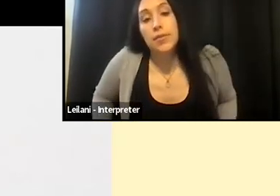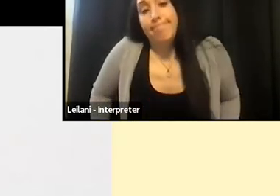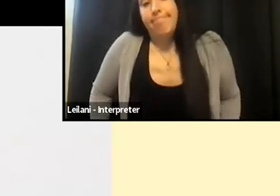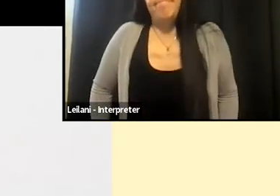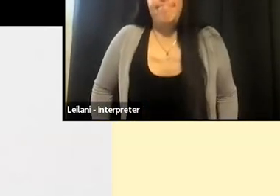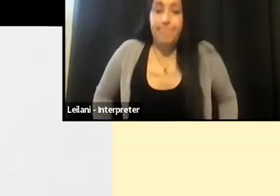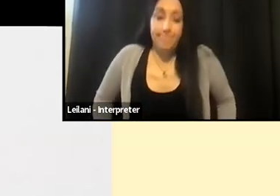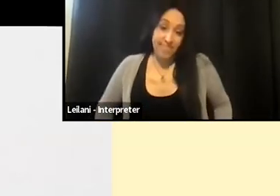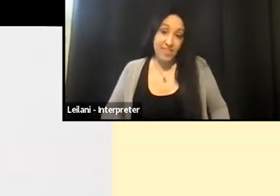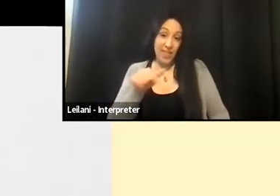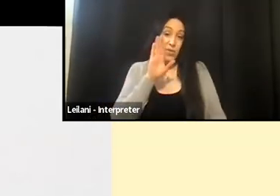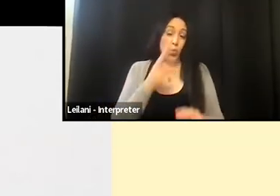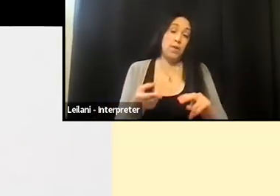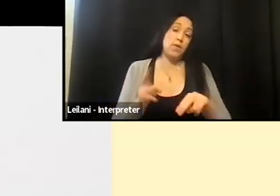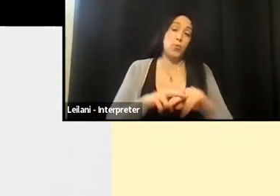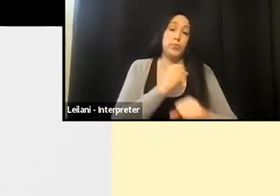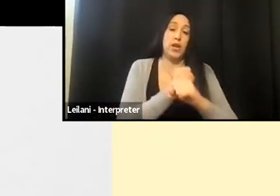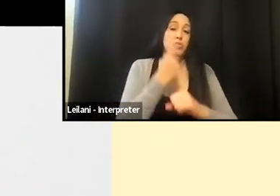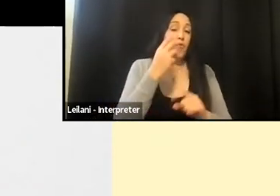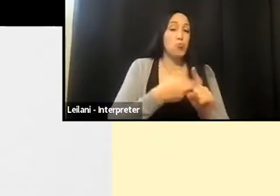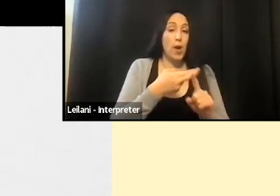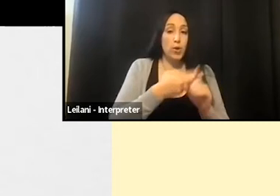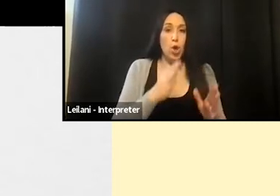for tenants and keep our people housed and reduce displacement.